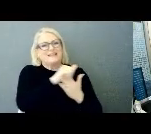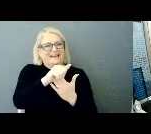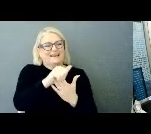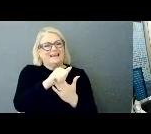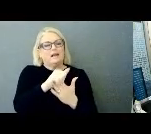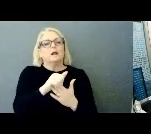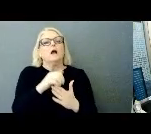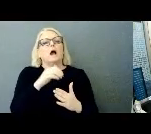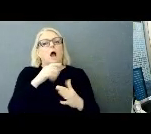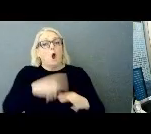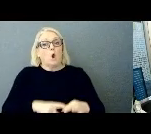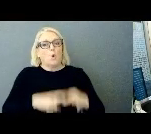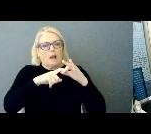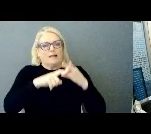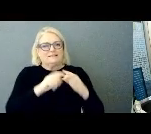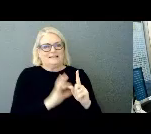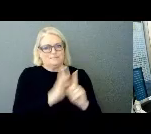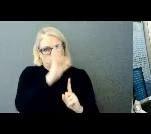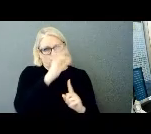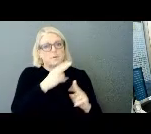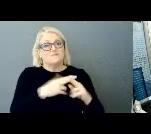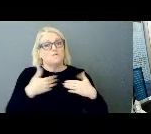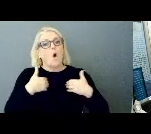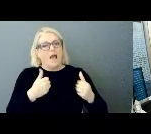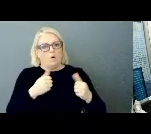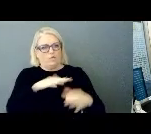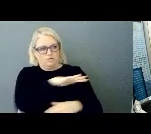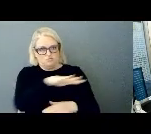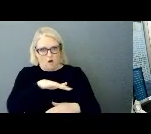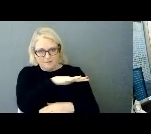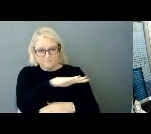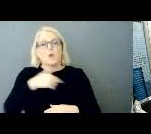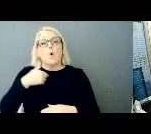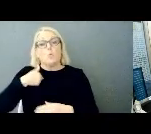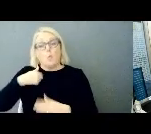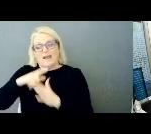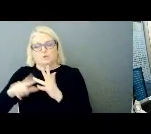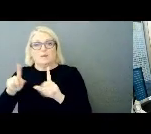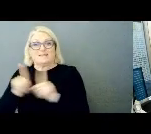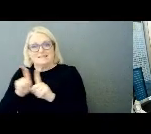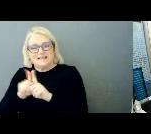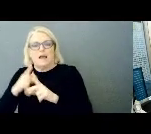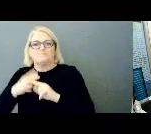in the community sector. How do we actually drive community quality improvement in the community sector? But I like this.